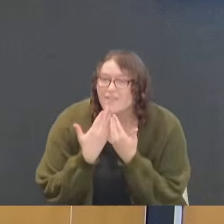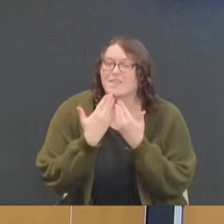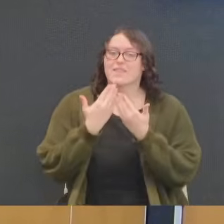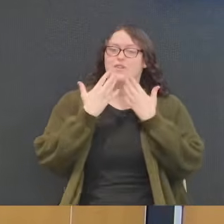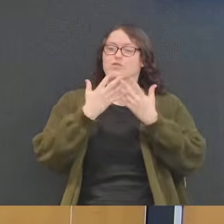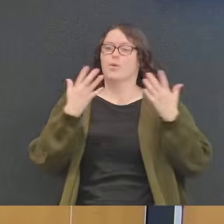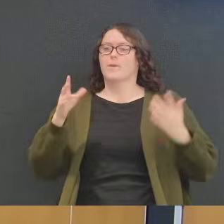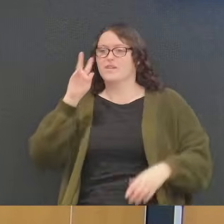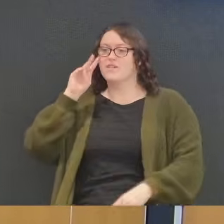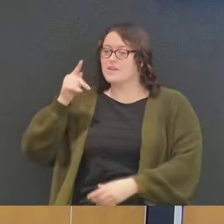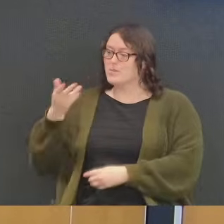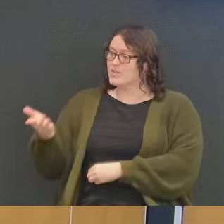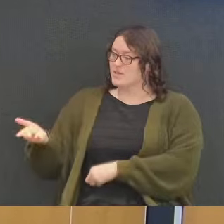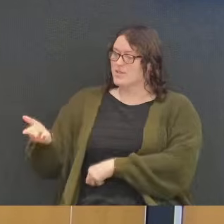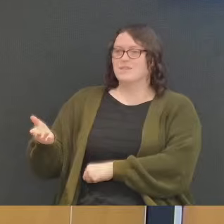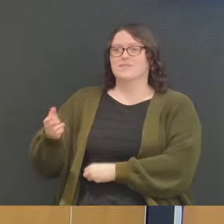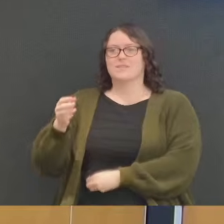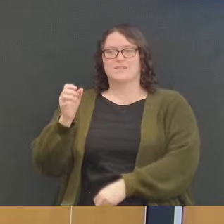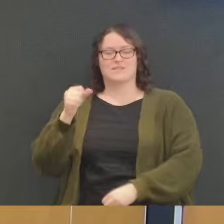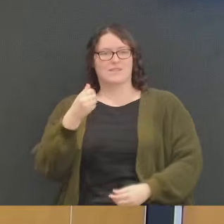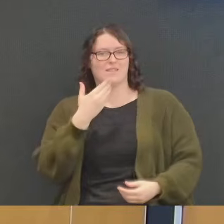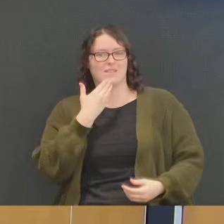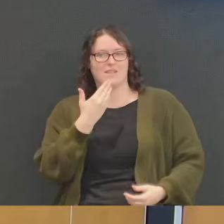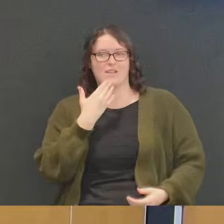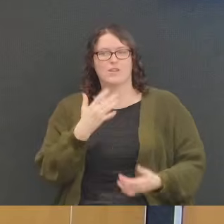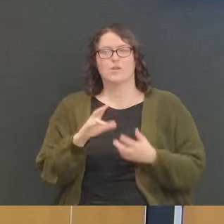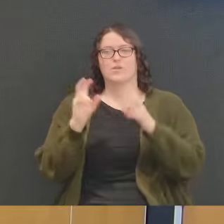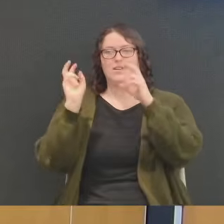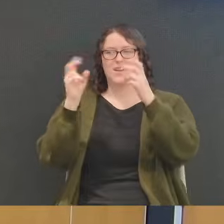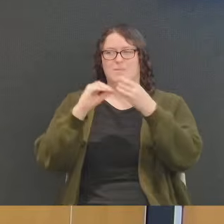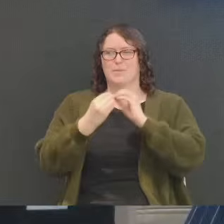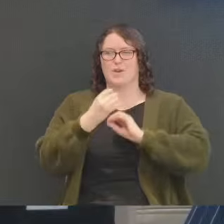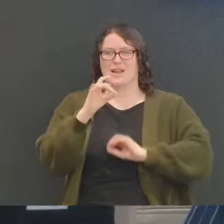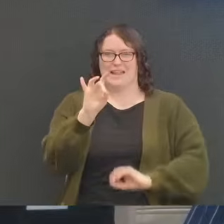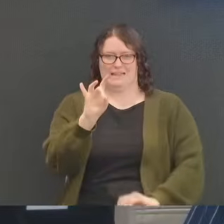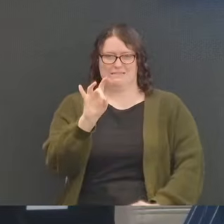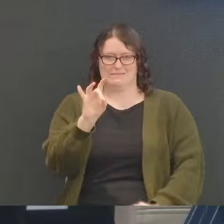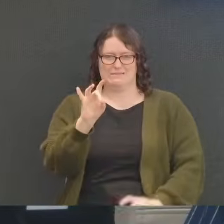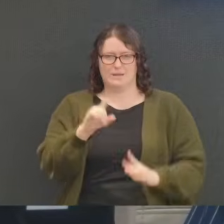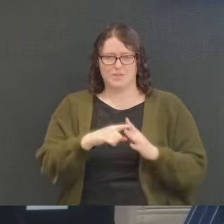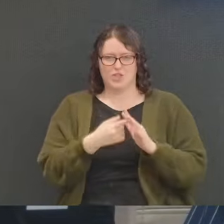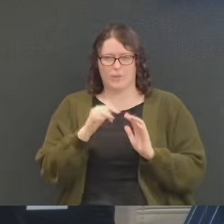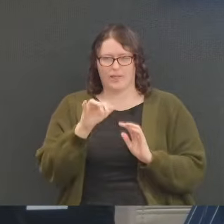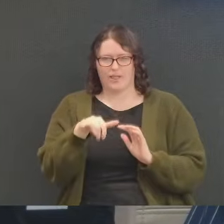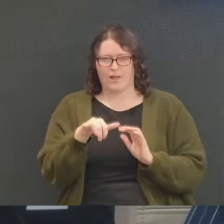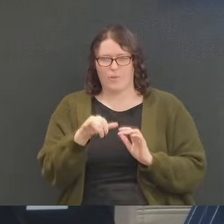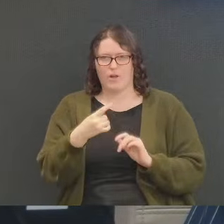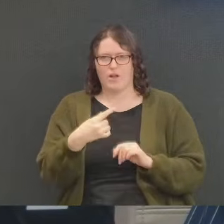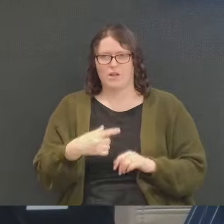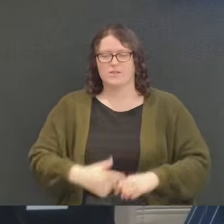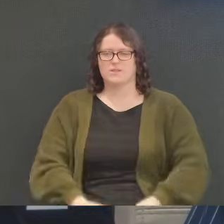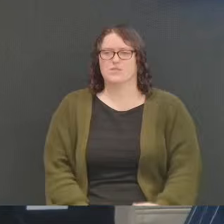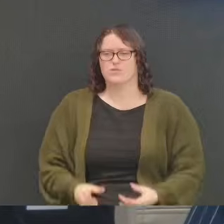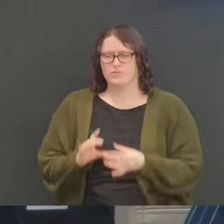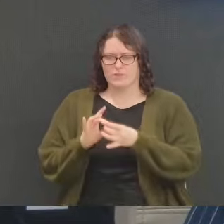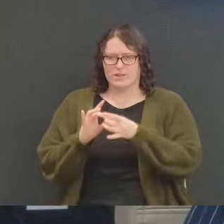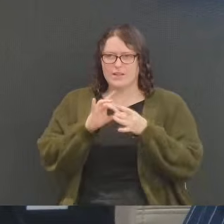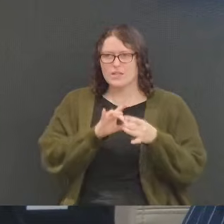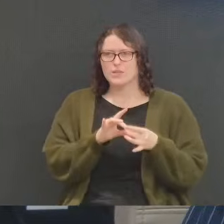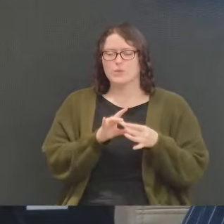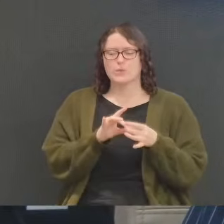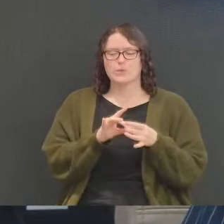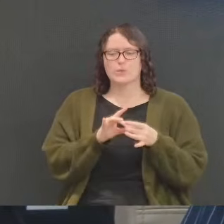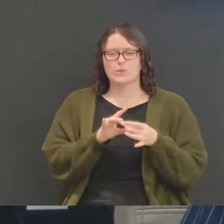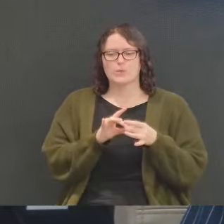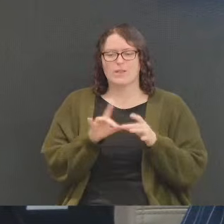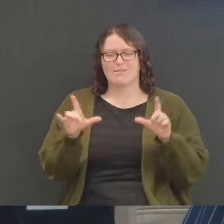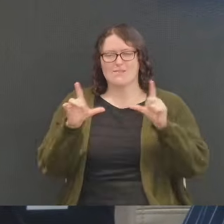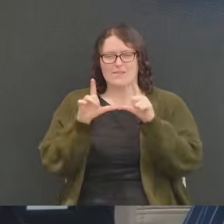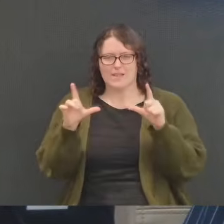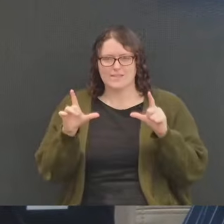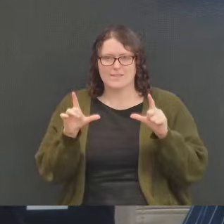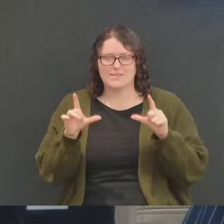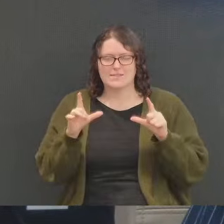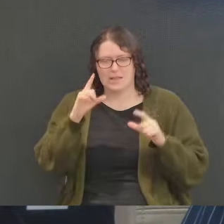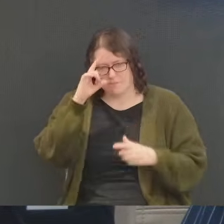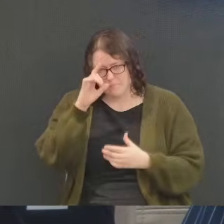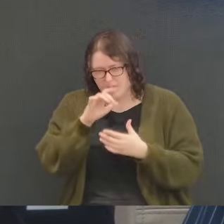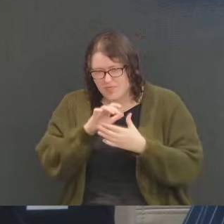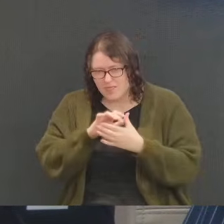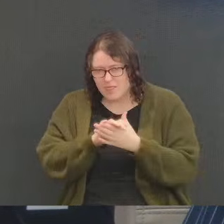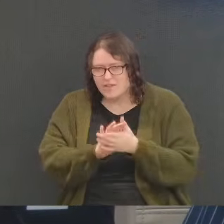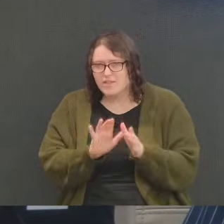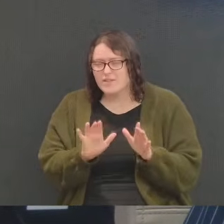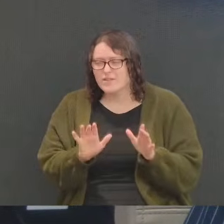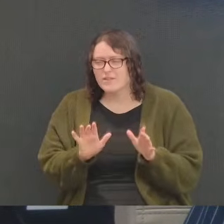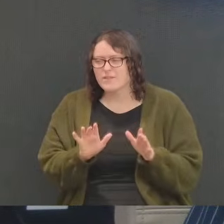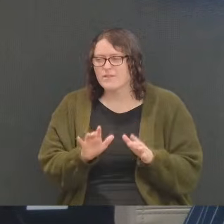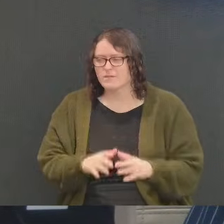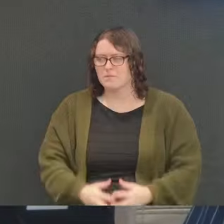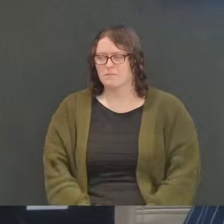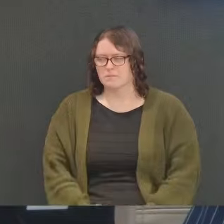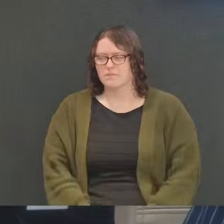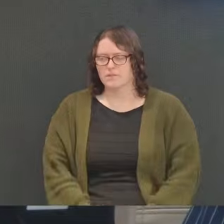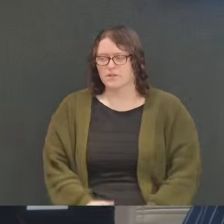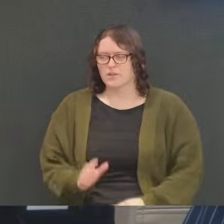Thank you. let me start with item number eight. and it deals with licensing I believe. Archibus.